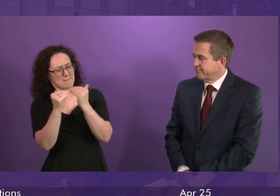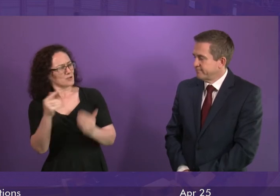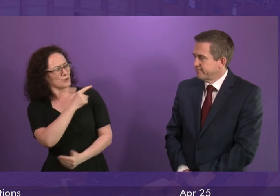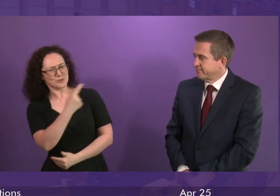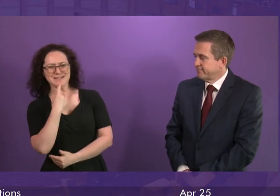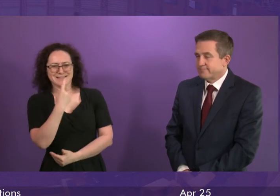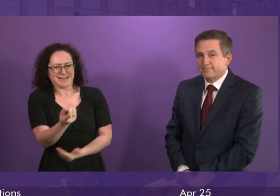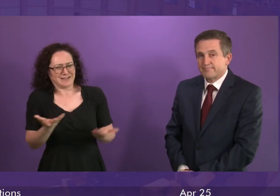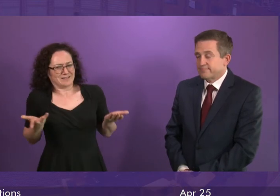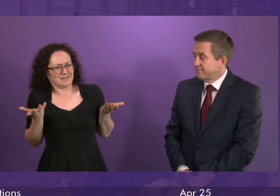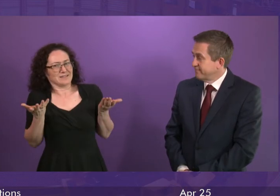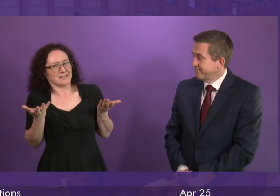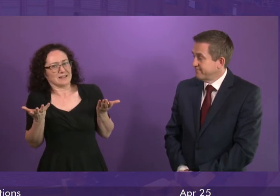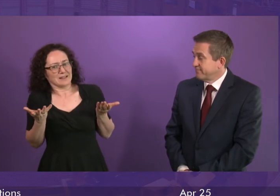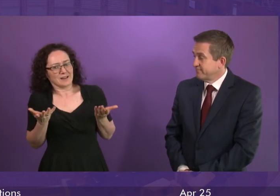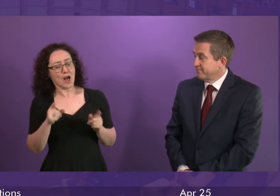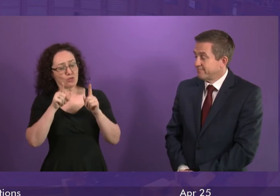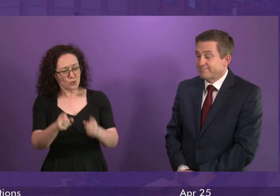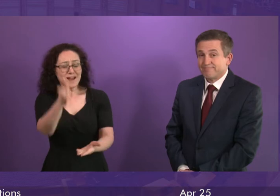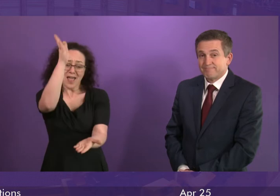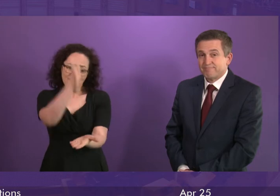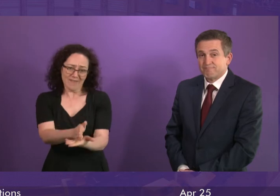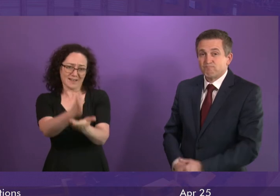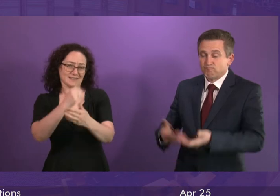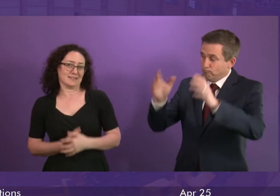that Jackson Carlaw is bringing to the chamber. Those are the facts.